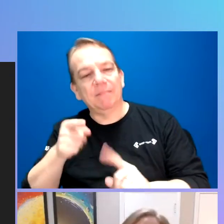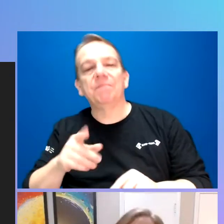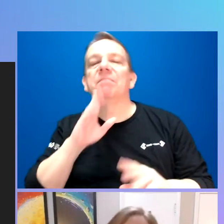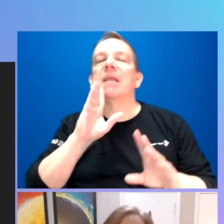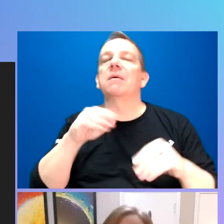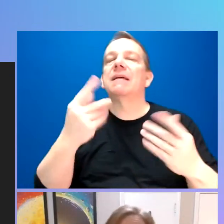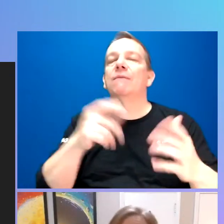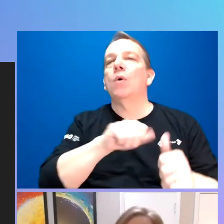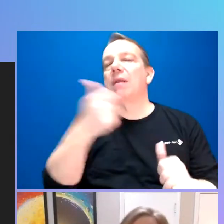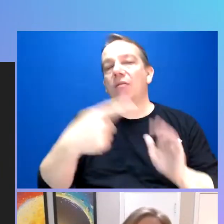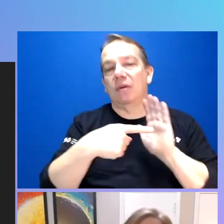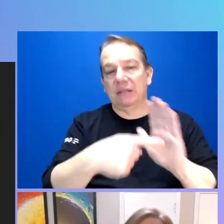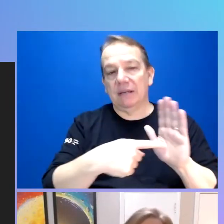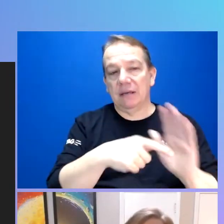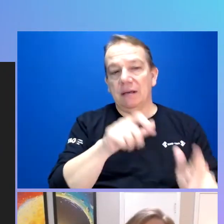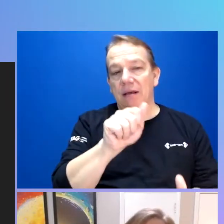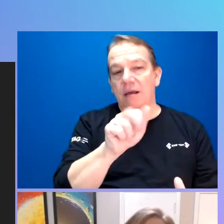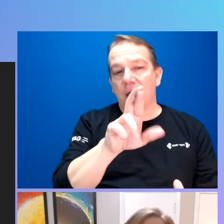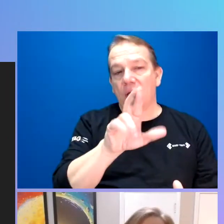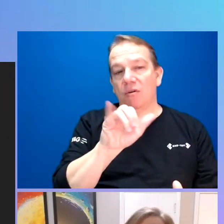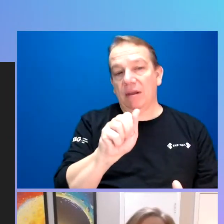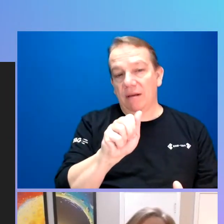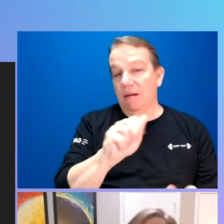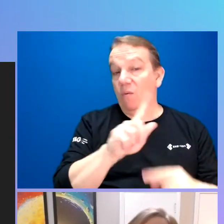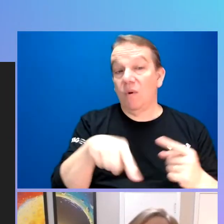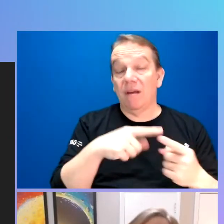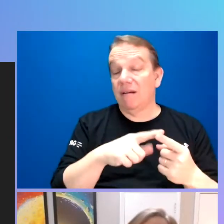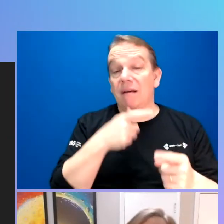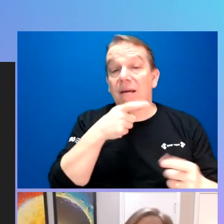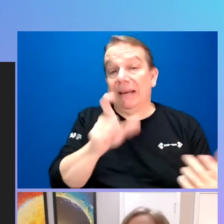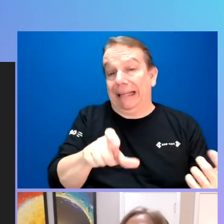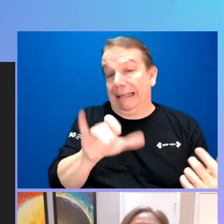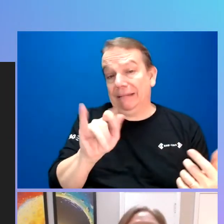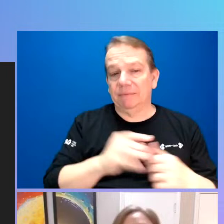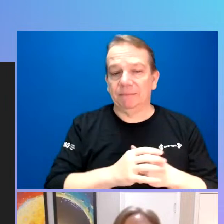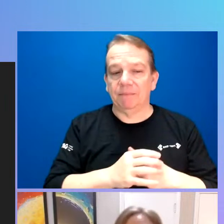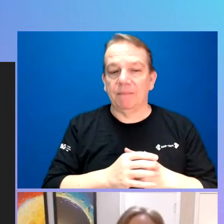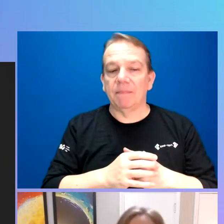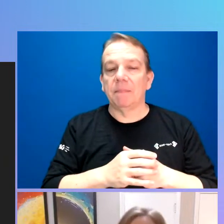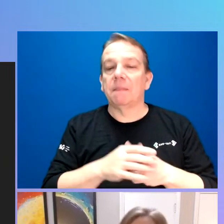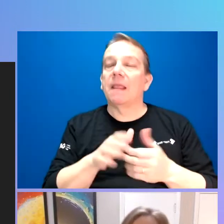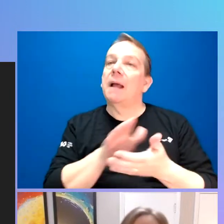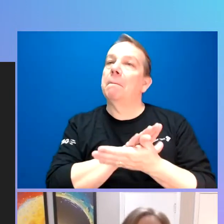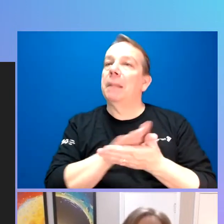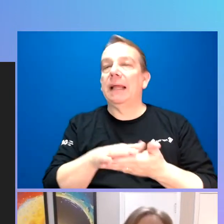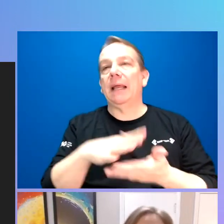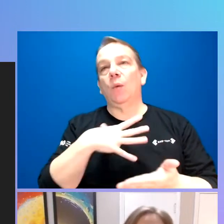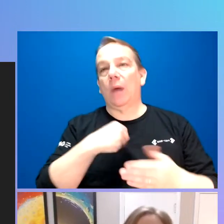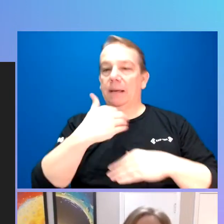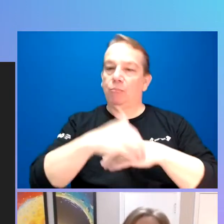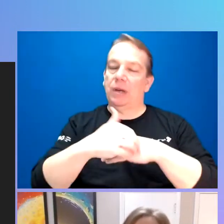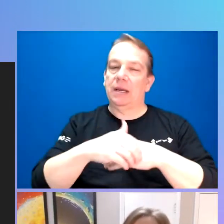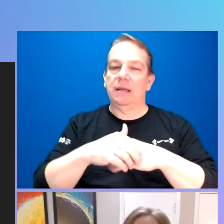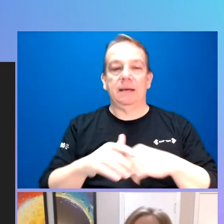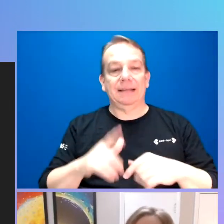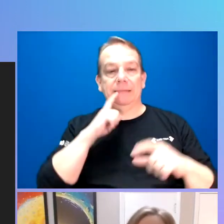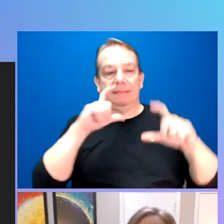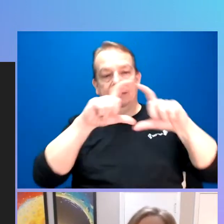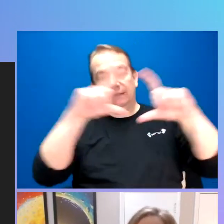where Aria isn't needed. I have a plain white bread button that